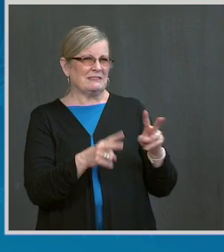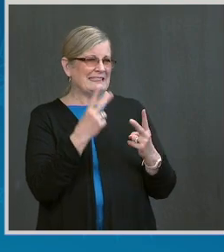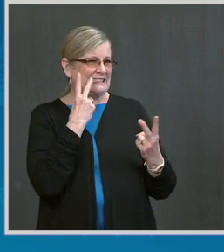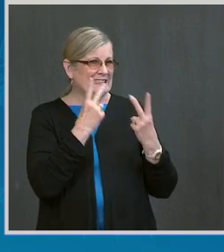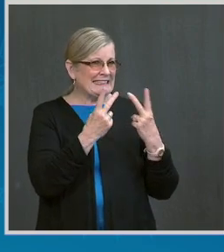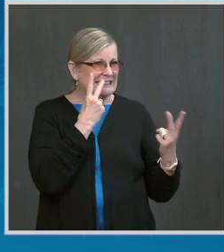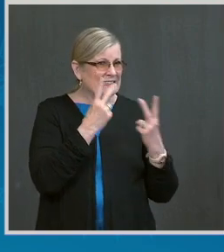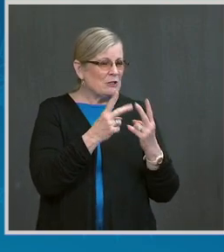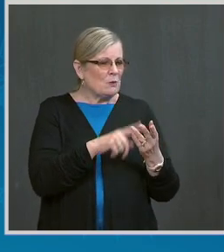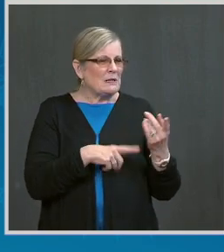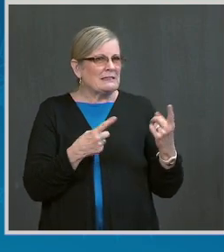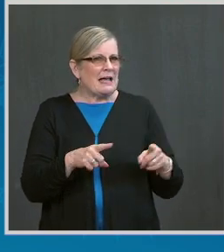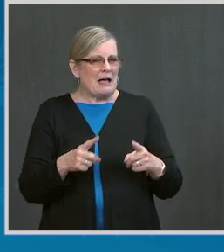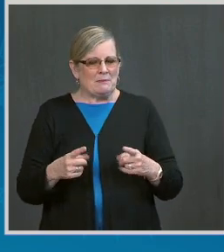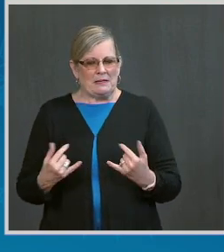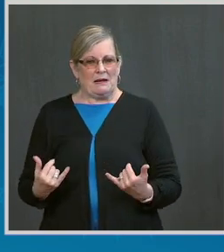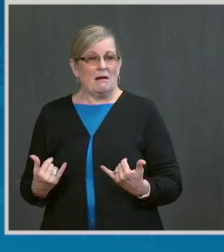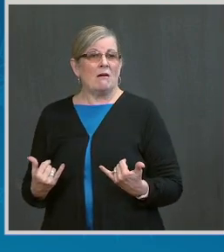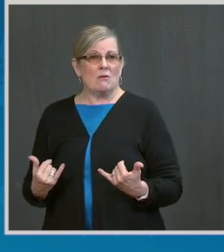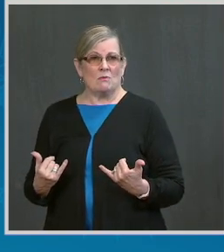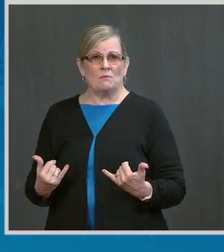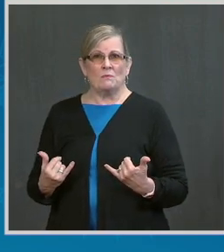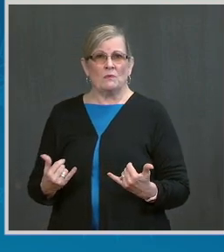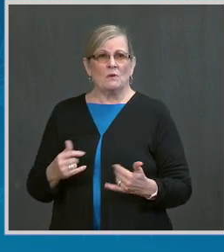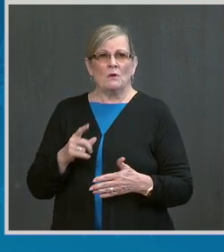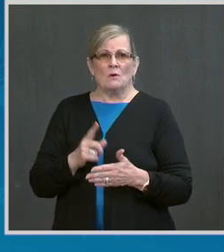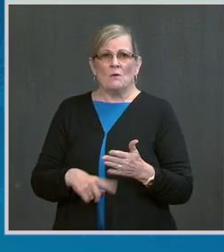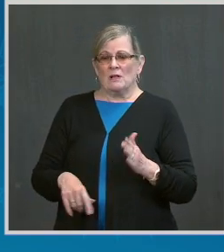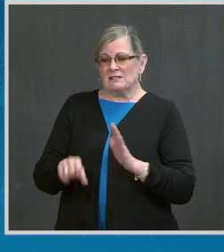They are an attempt to suppress the right to vote.